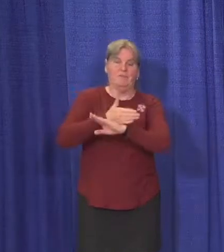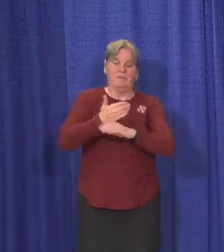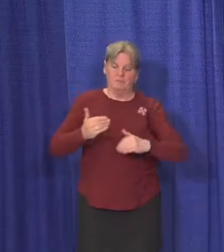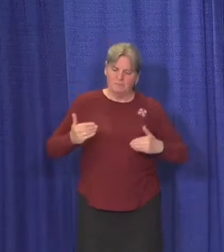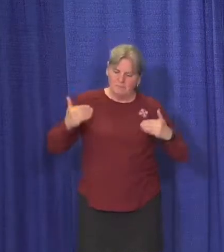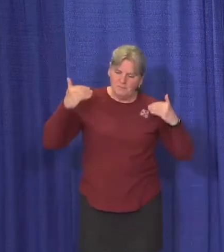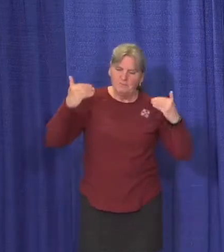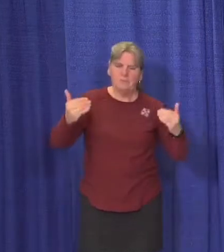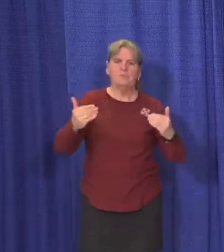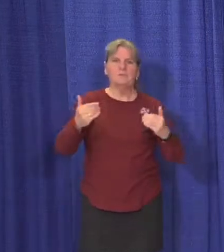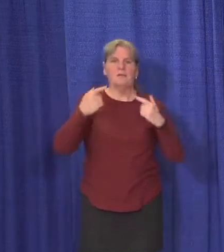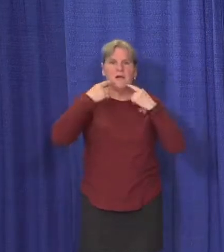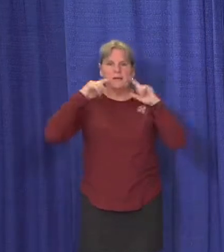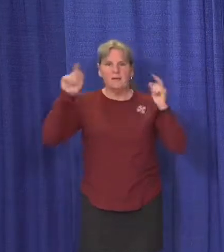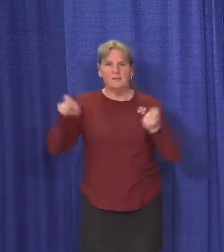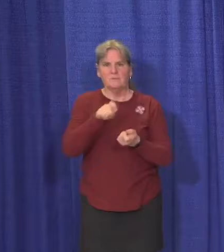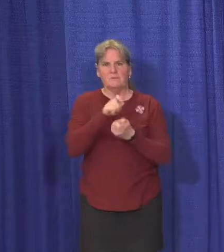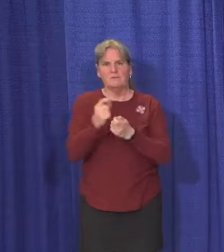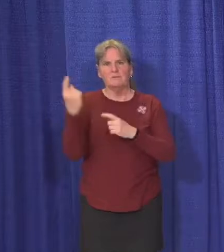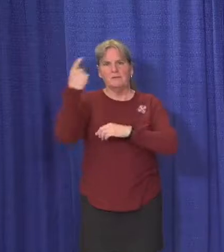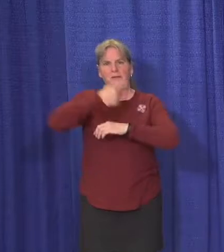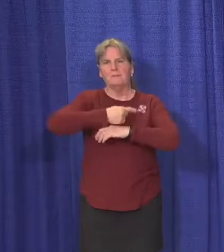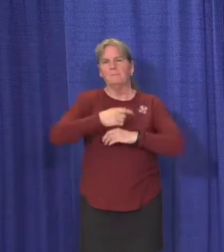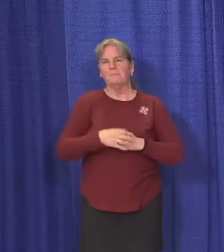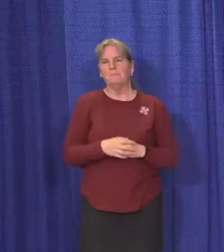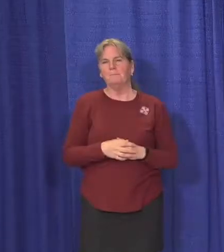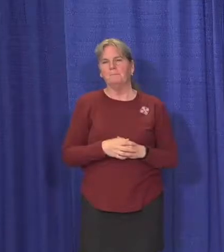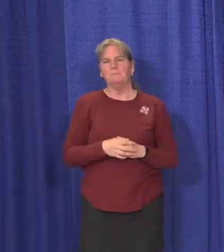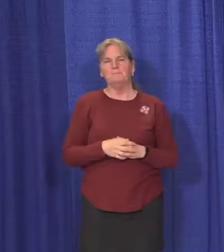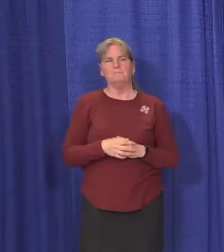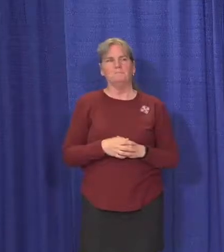before we announce the actual